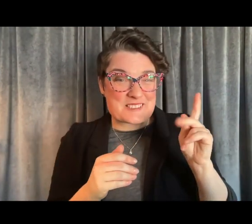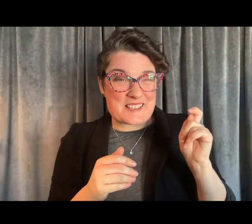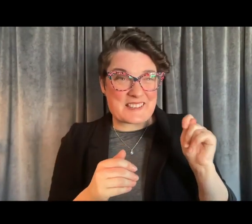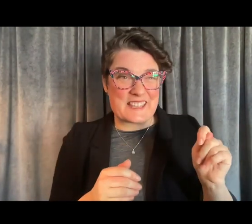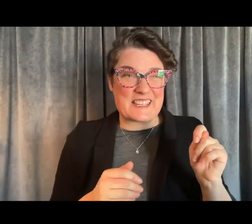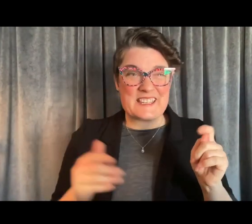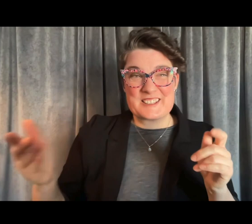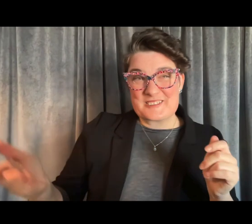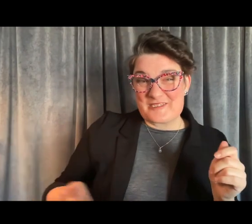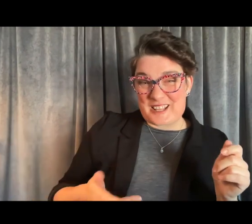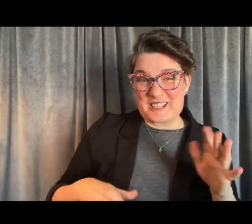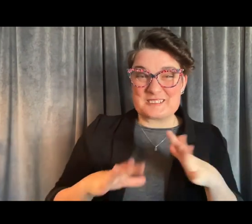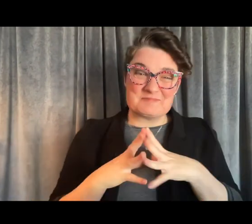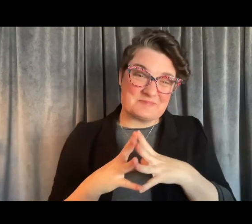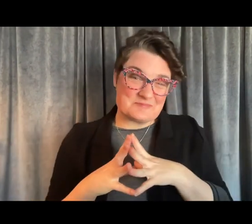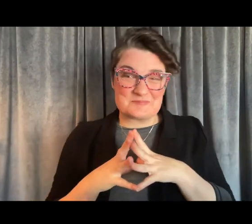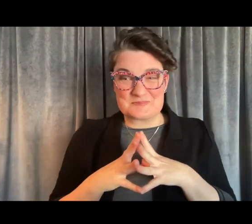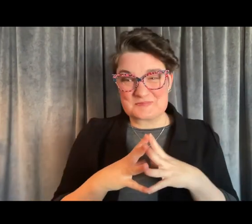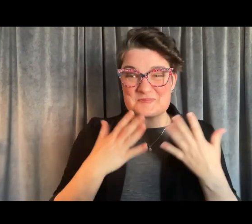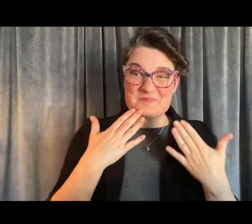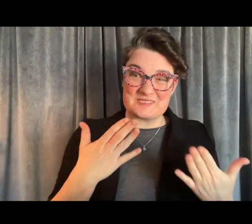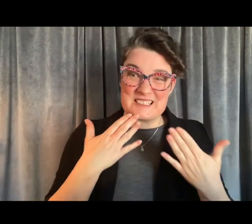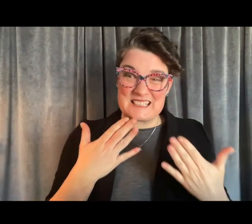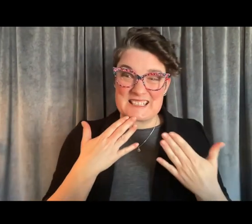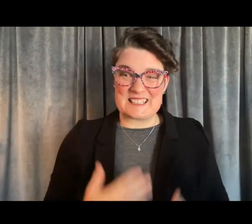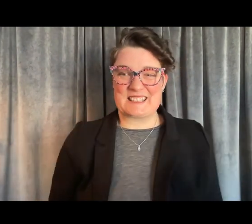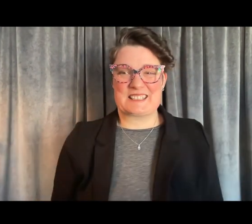Nomy: Welcome Socket. Socket: Whoa. Thank you.